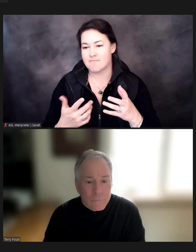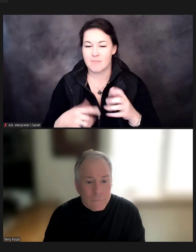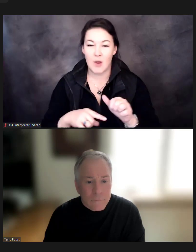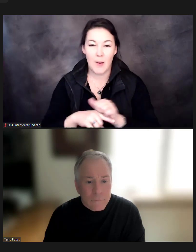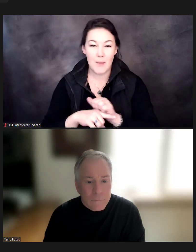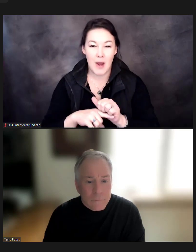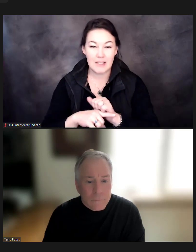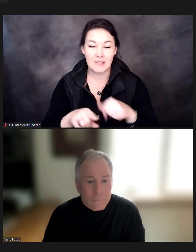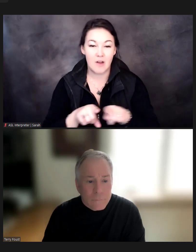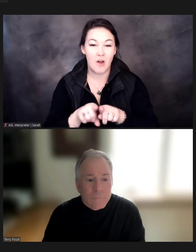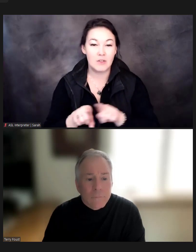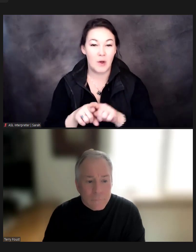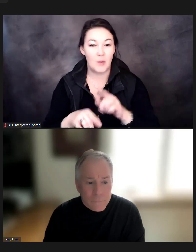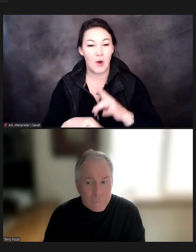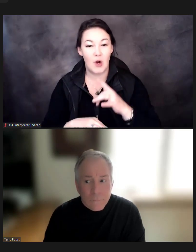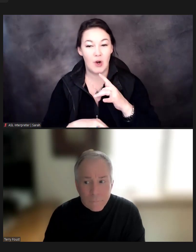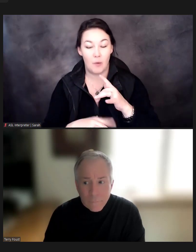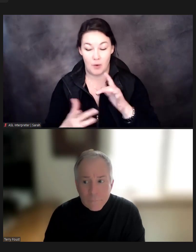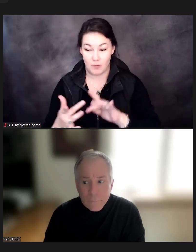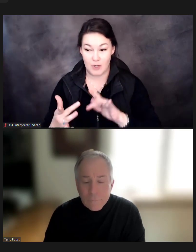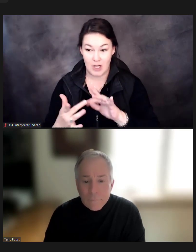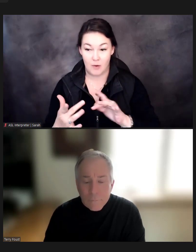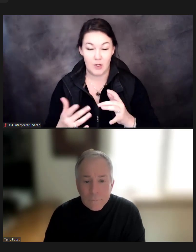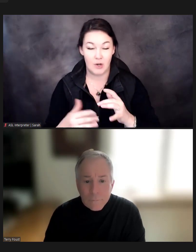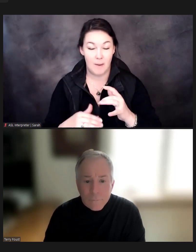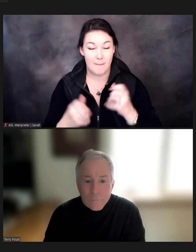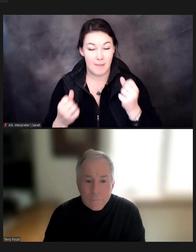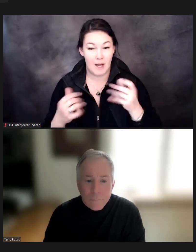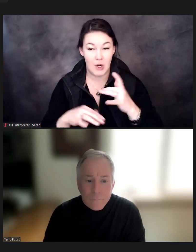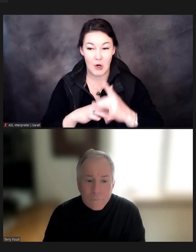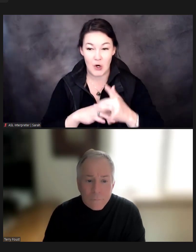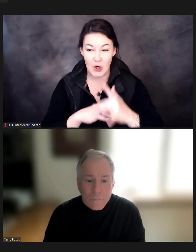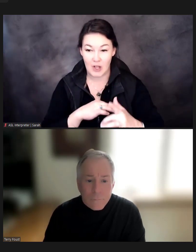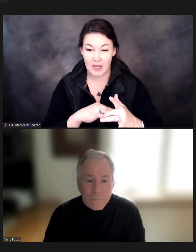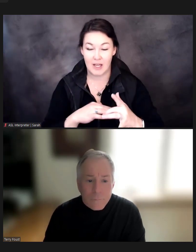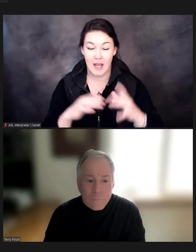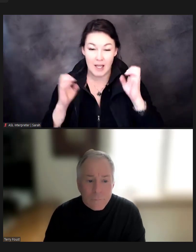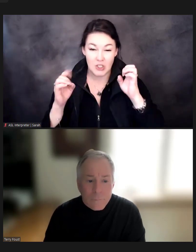early care and educational settings and those who work in those